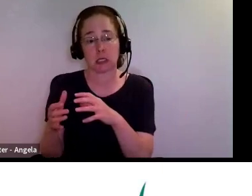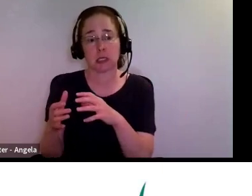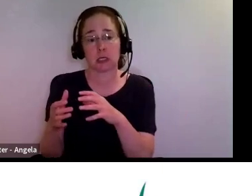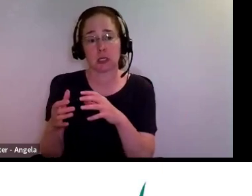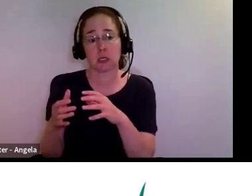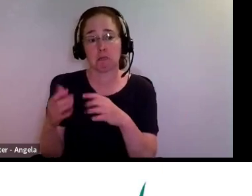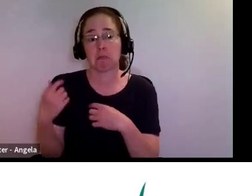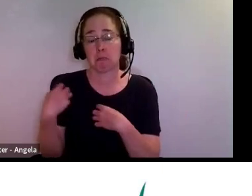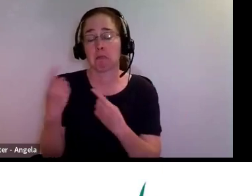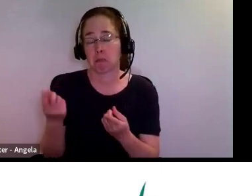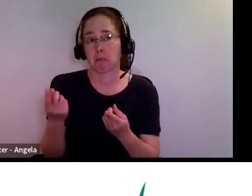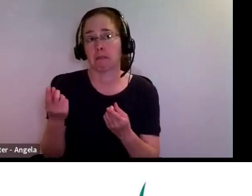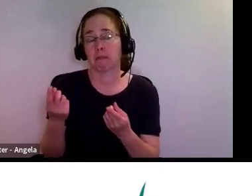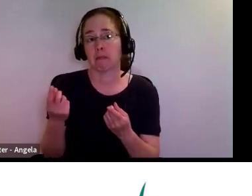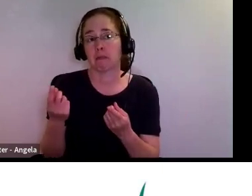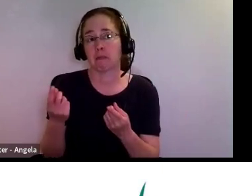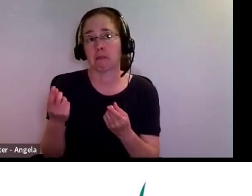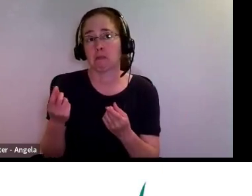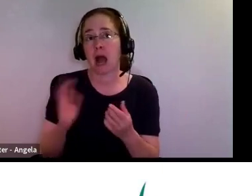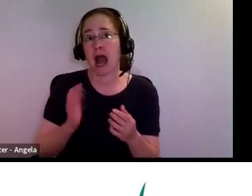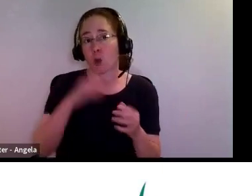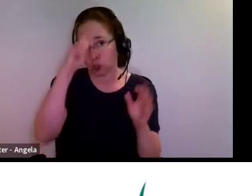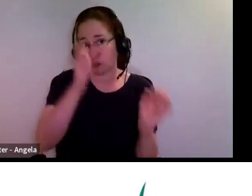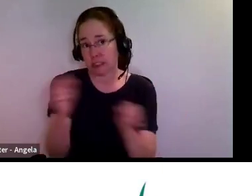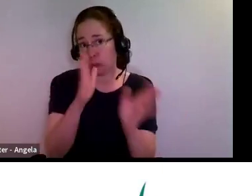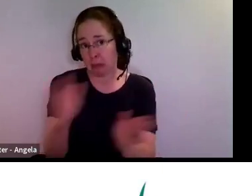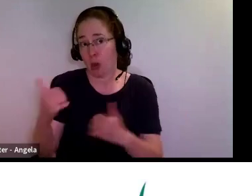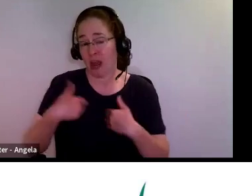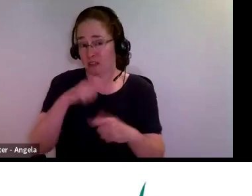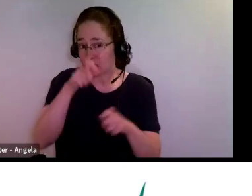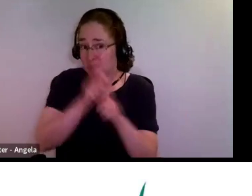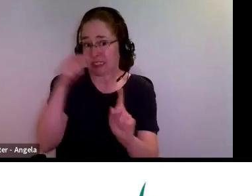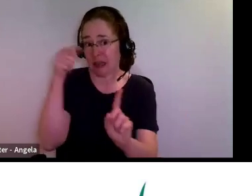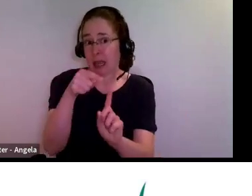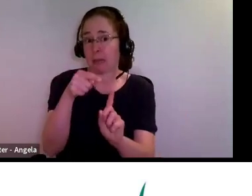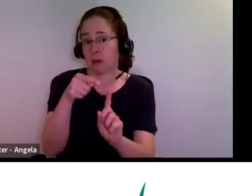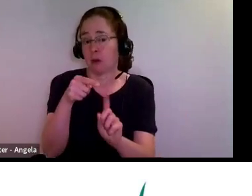within our strategic plan the explicit aim of working in a